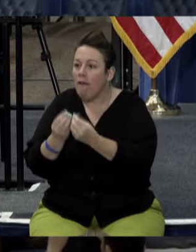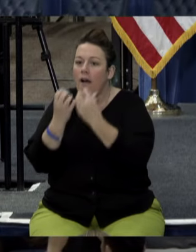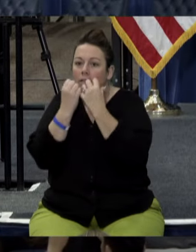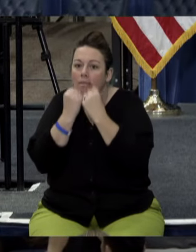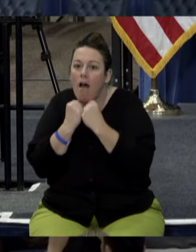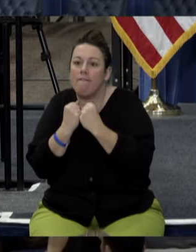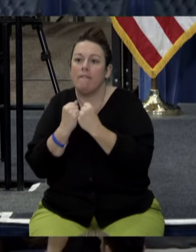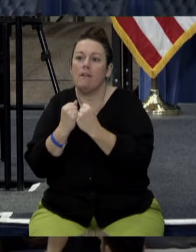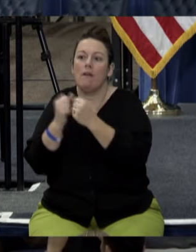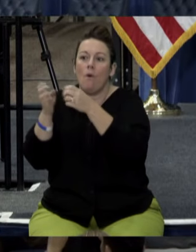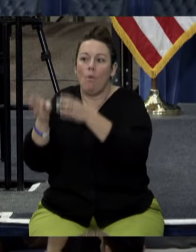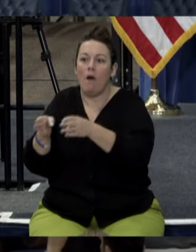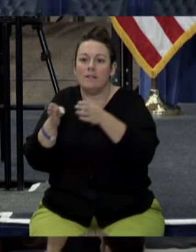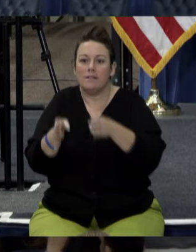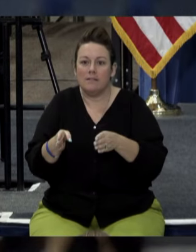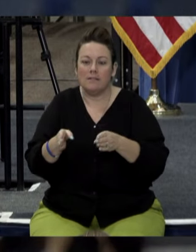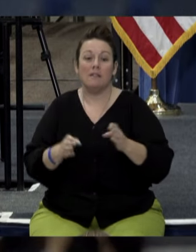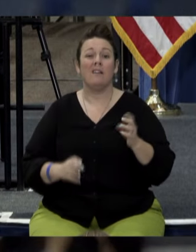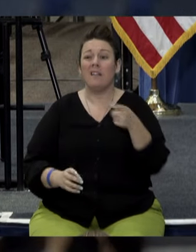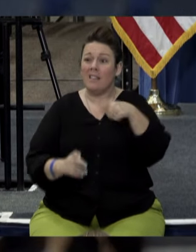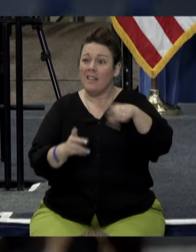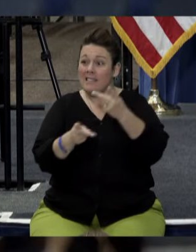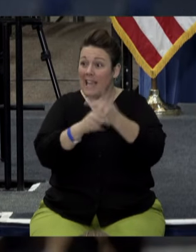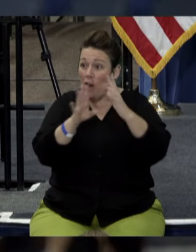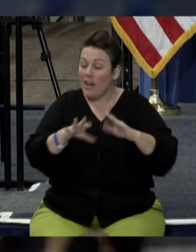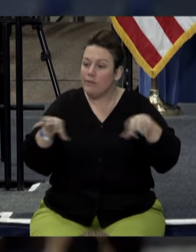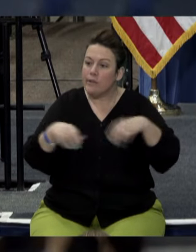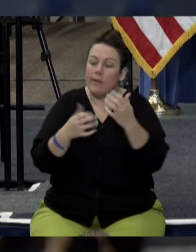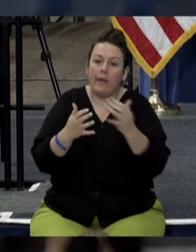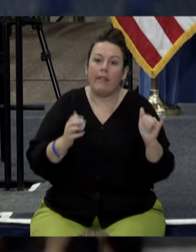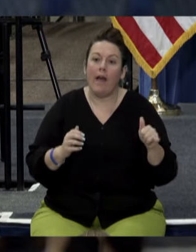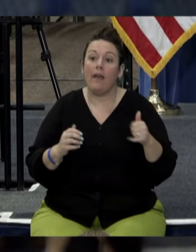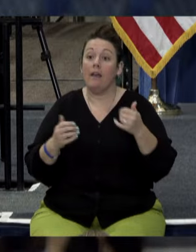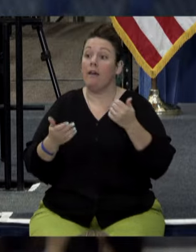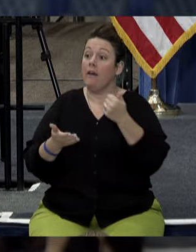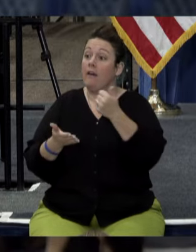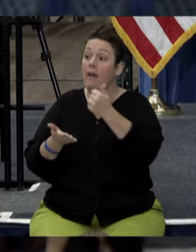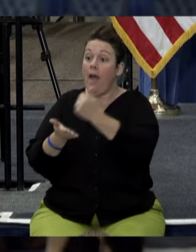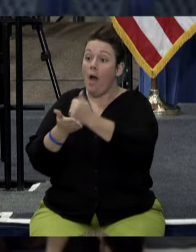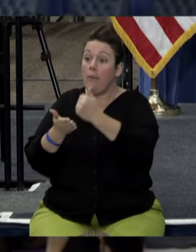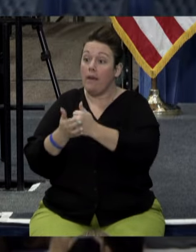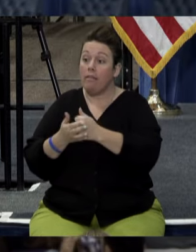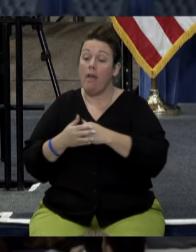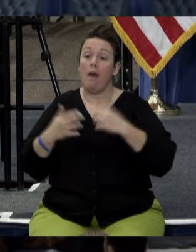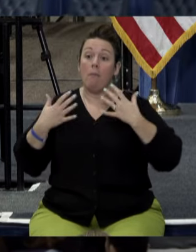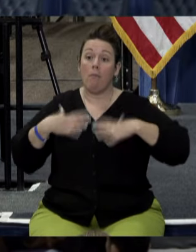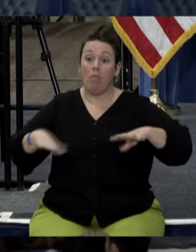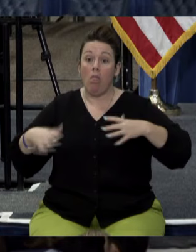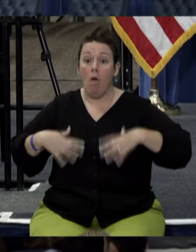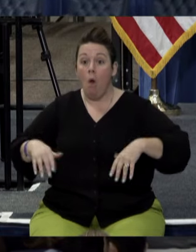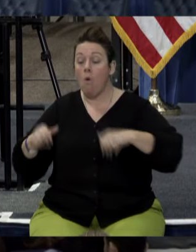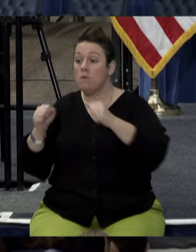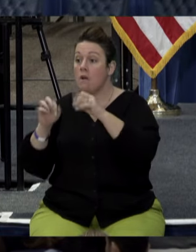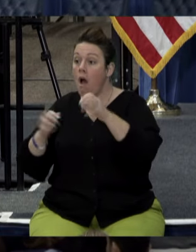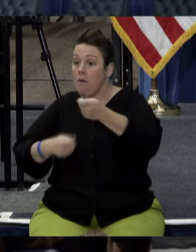These people are doing things like helping them dress, helping them move about, getting to doctor